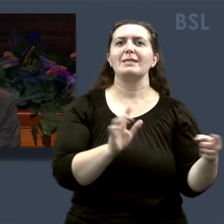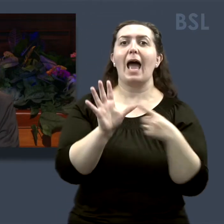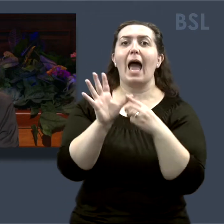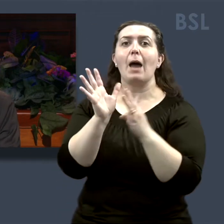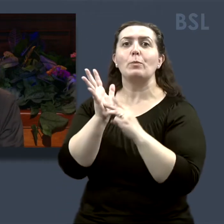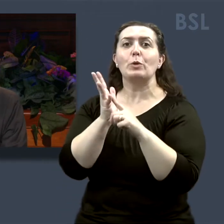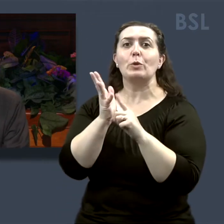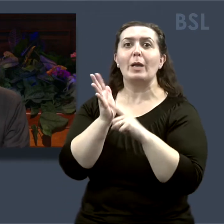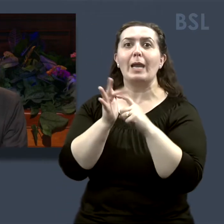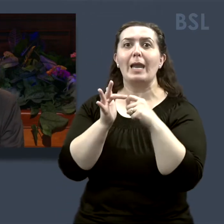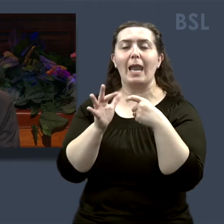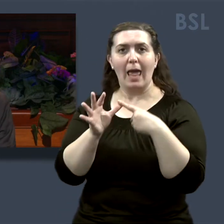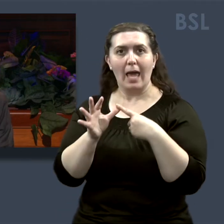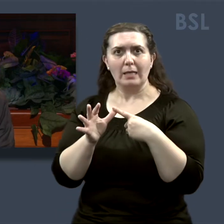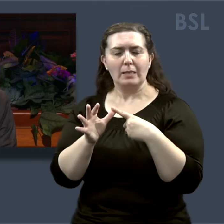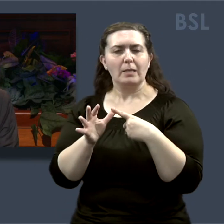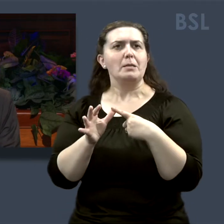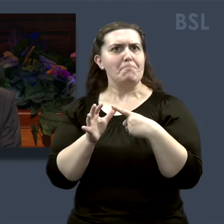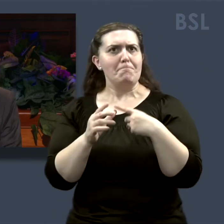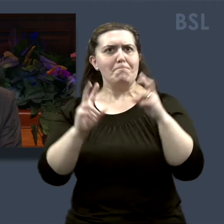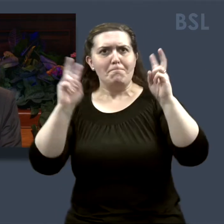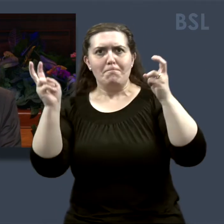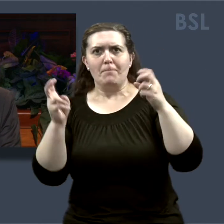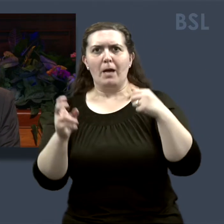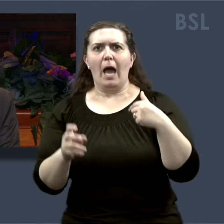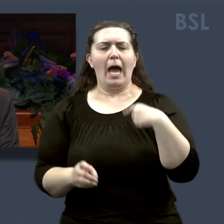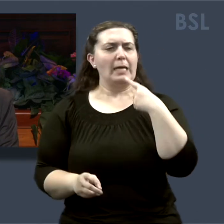Amulek, following Alma’s sermon on faith, stated powerfully: